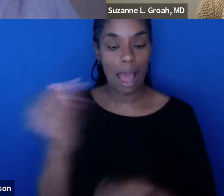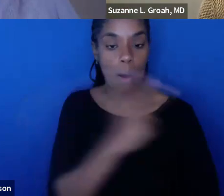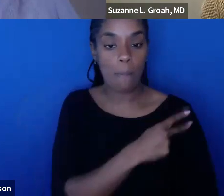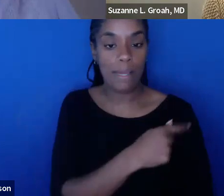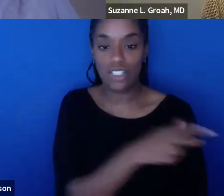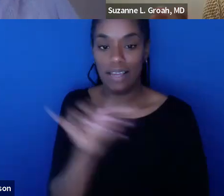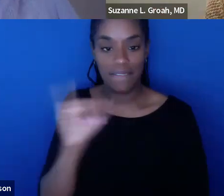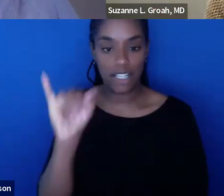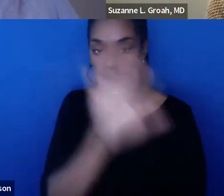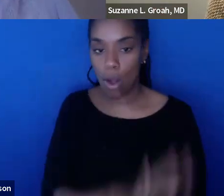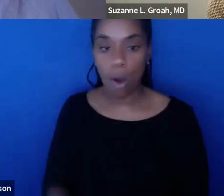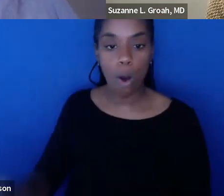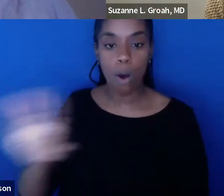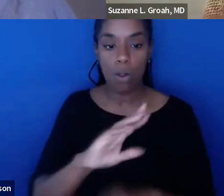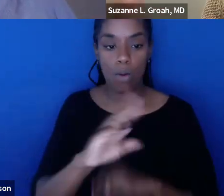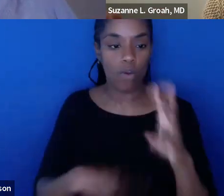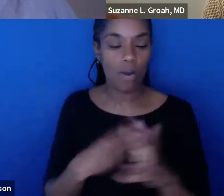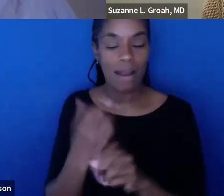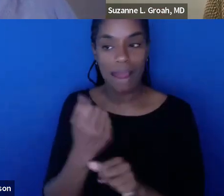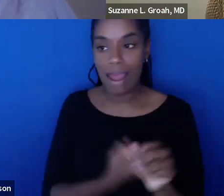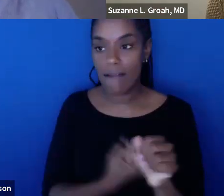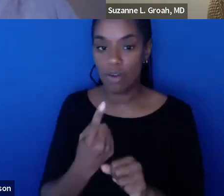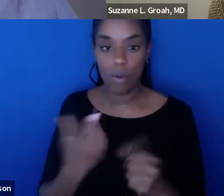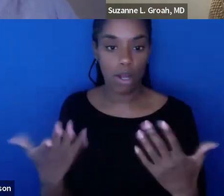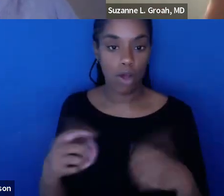Everyone living on the planet, most common outpatient infection.